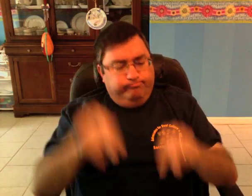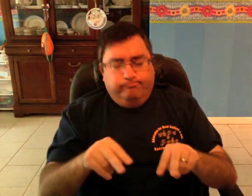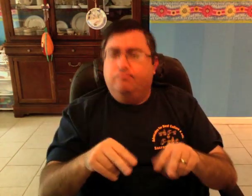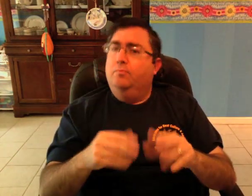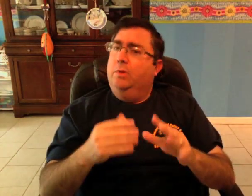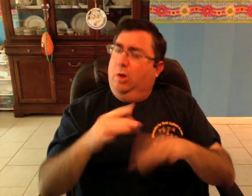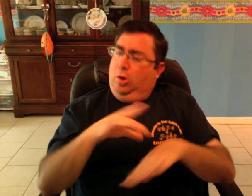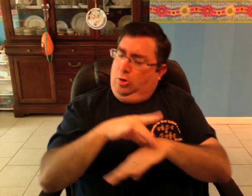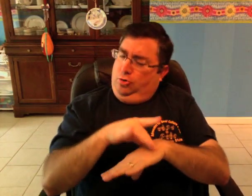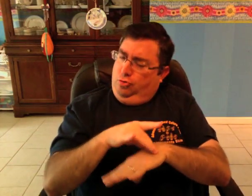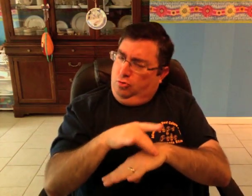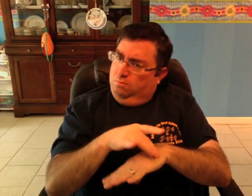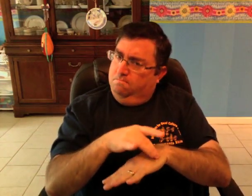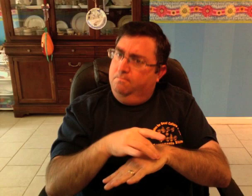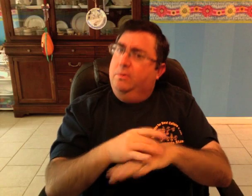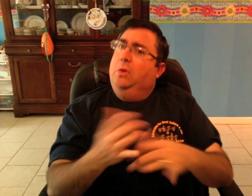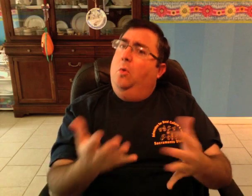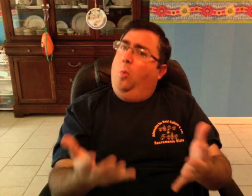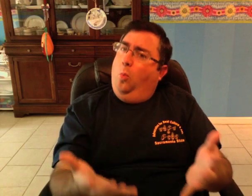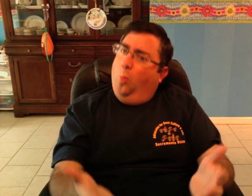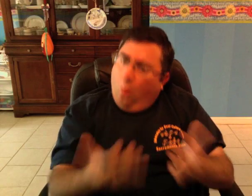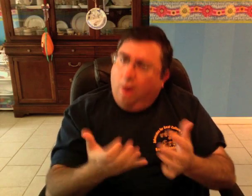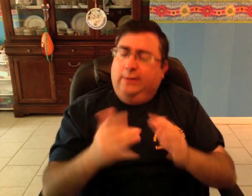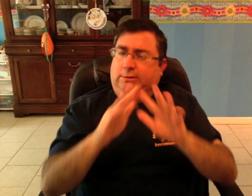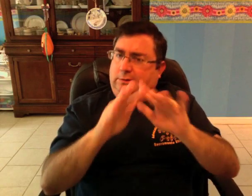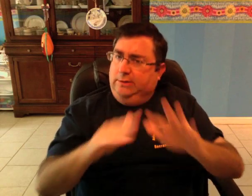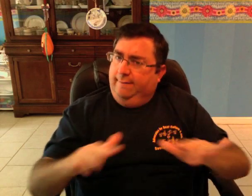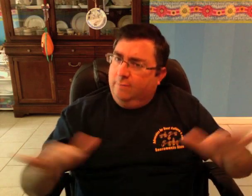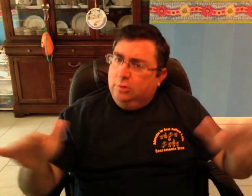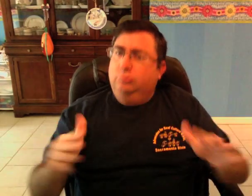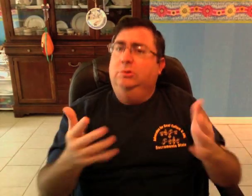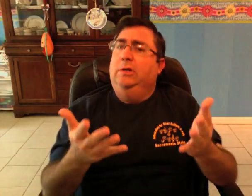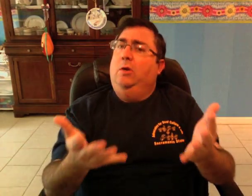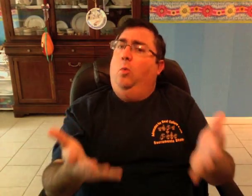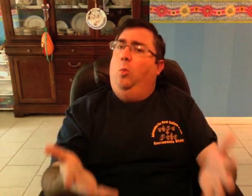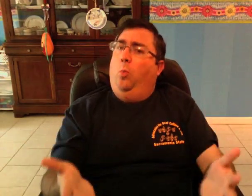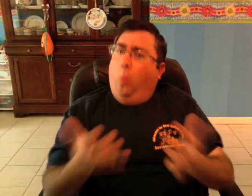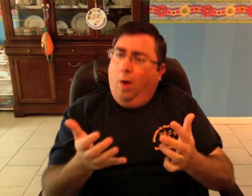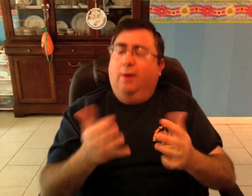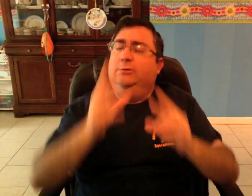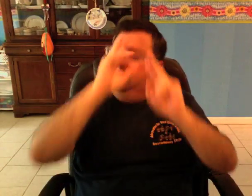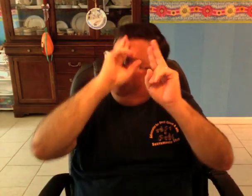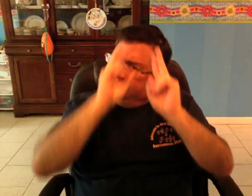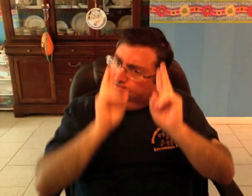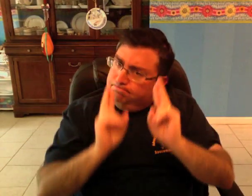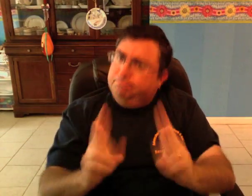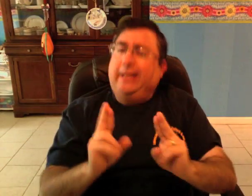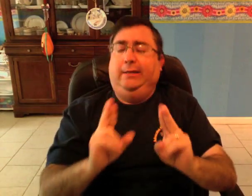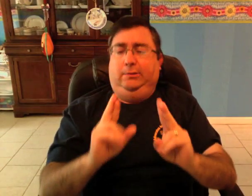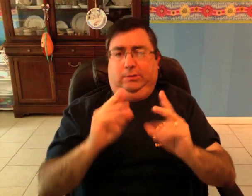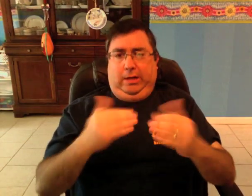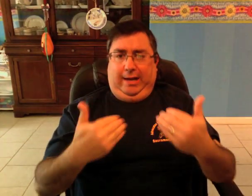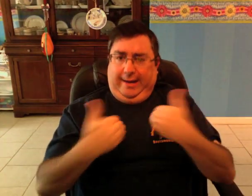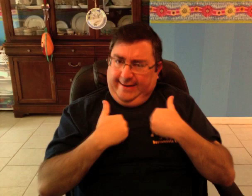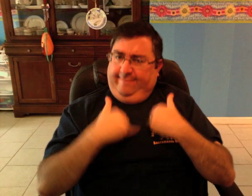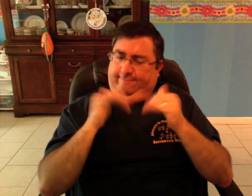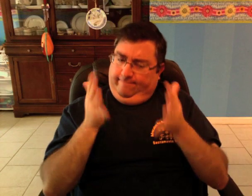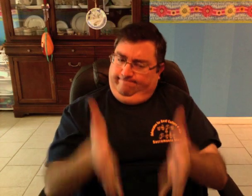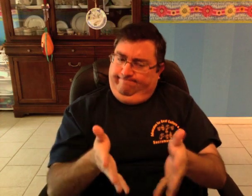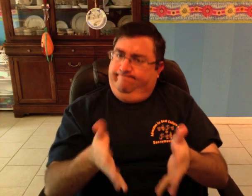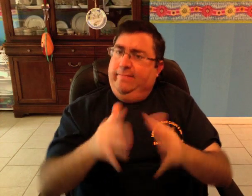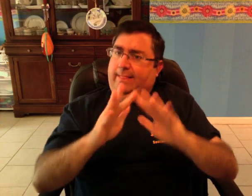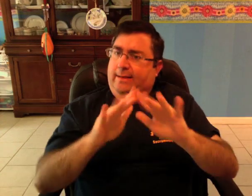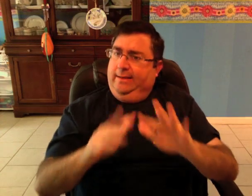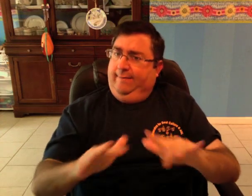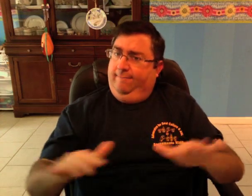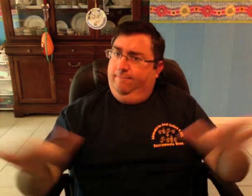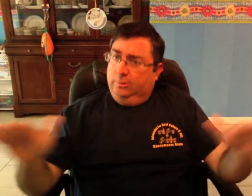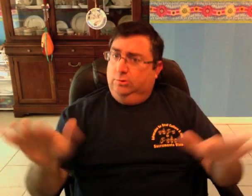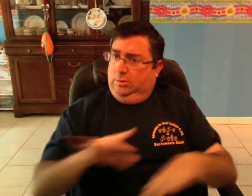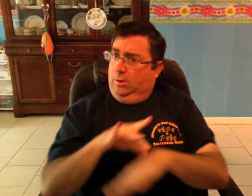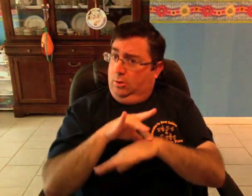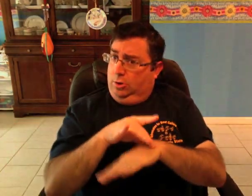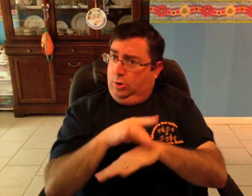God WANTS diversity, he wants us to respect the diversity on Earth.